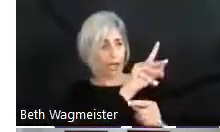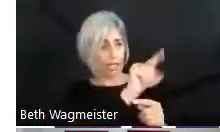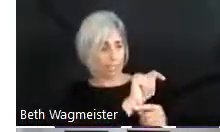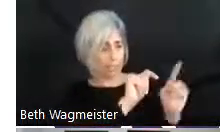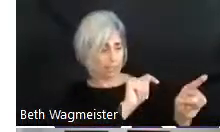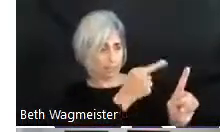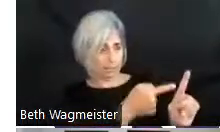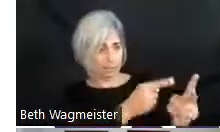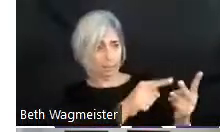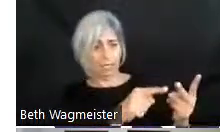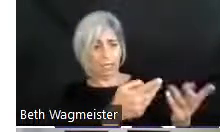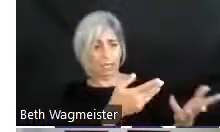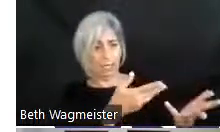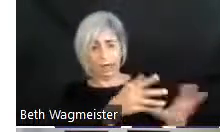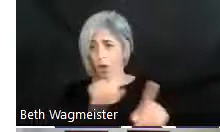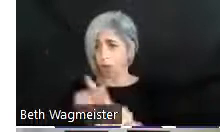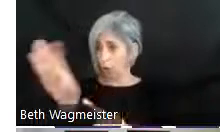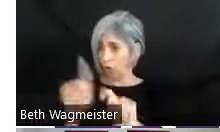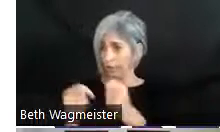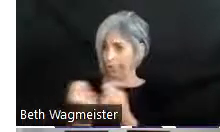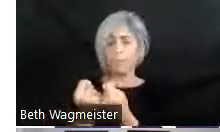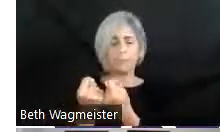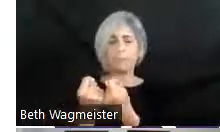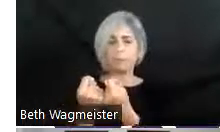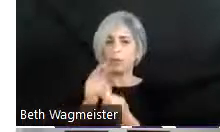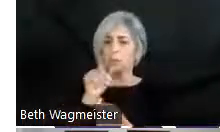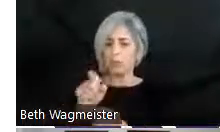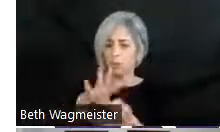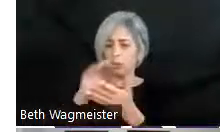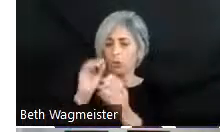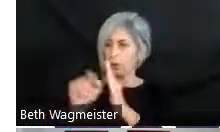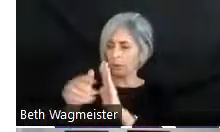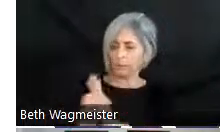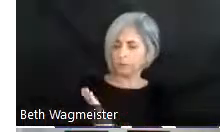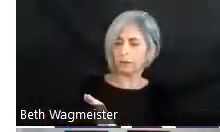out with that, and her team, who needed to learn those skills. So all I could talk to